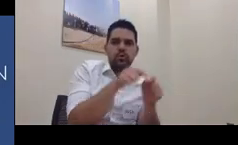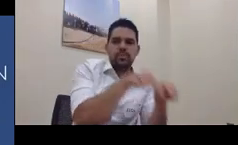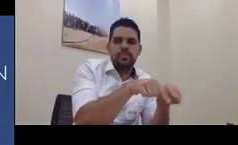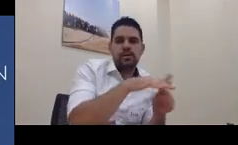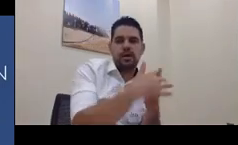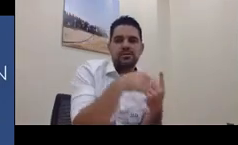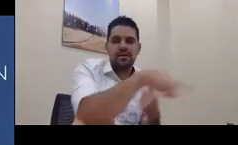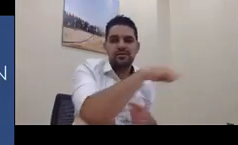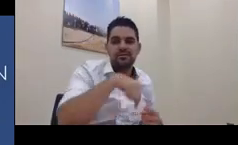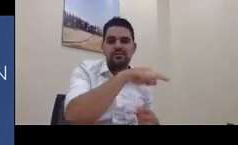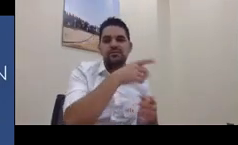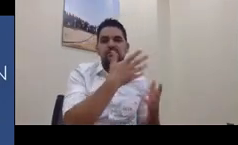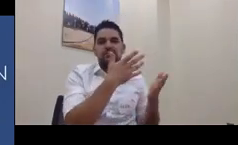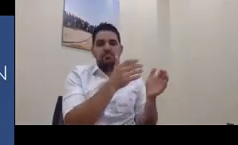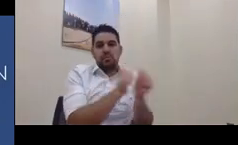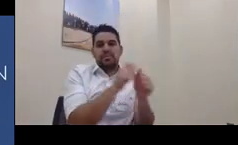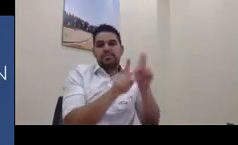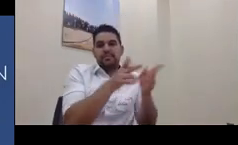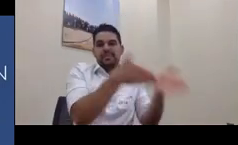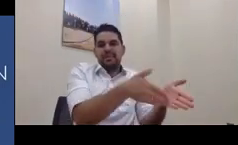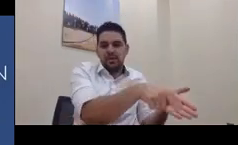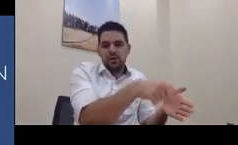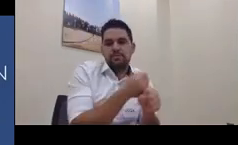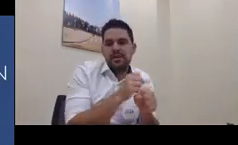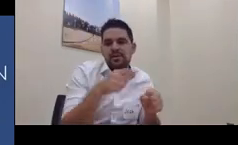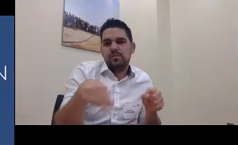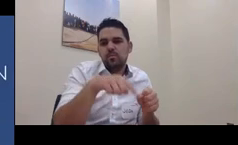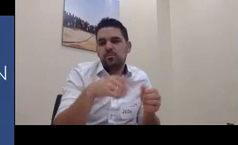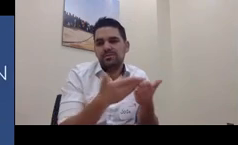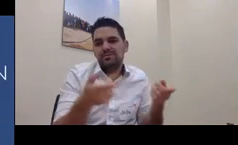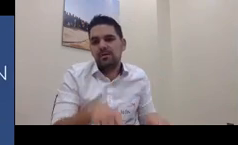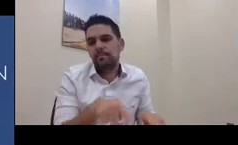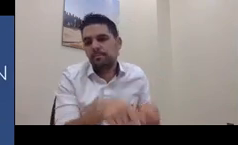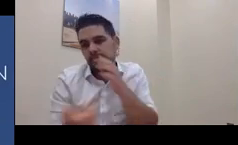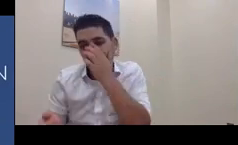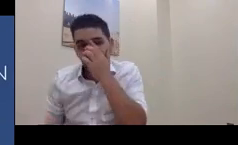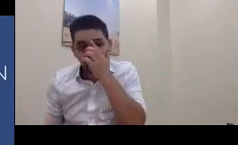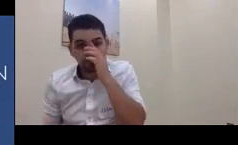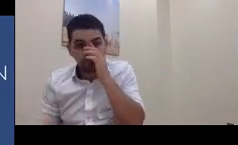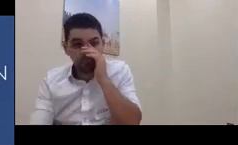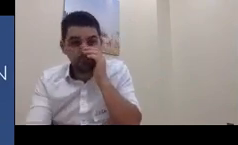Then links to working with the context and the people that are in country that make those things happen.